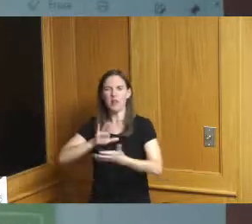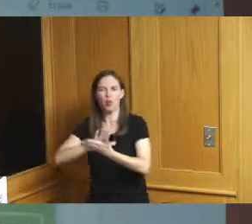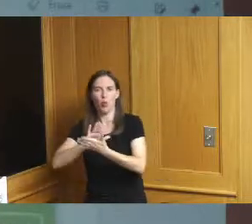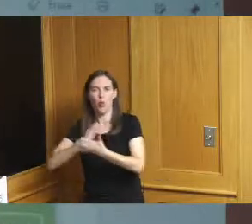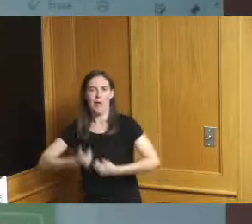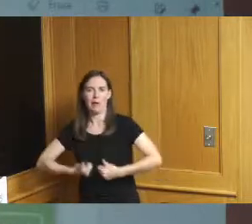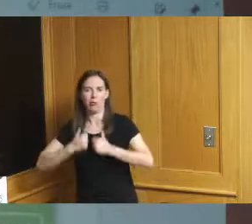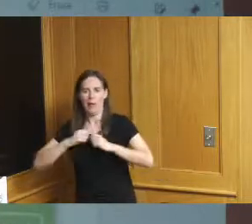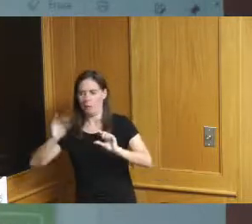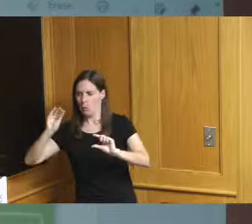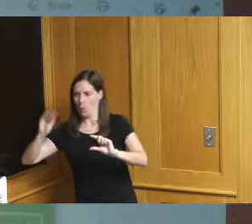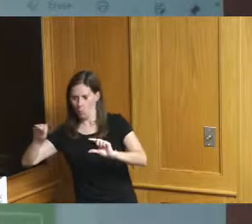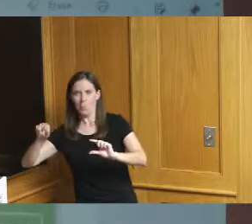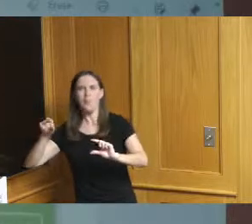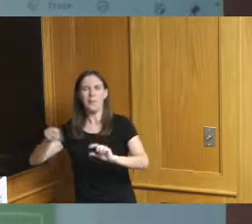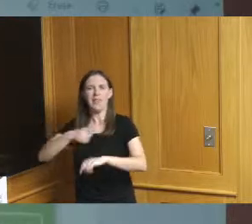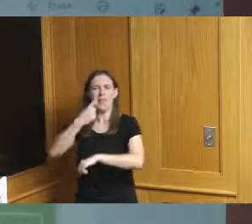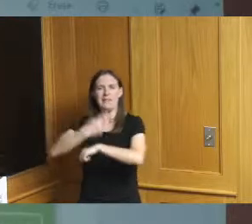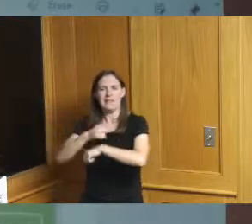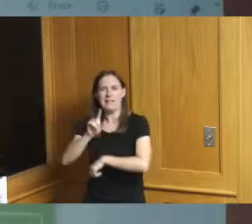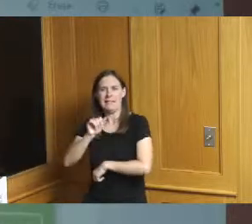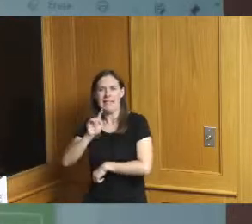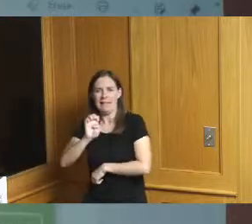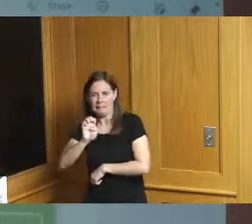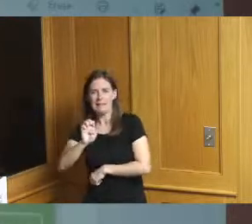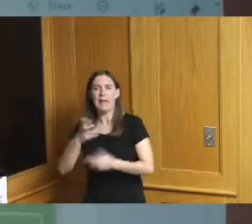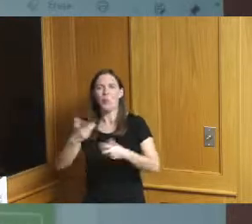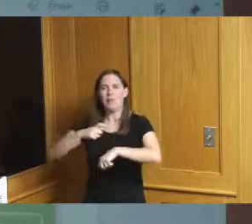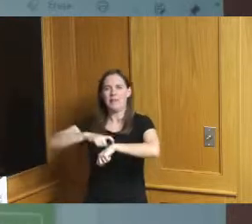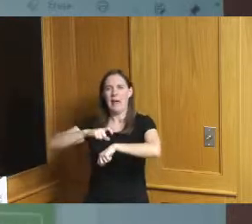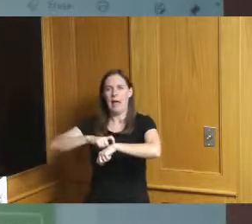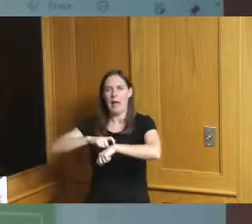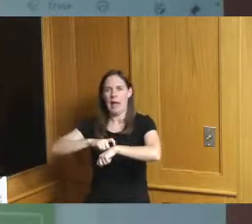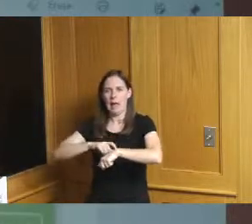put the date and then you put the time that the child will start school and then it will